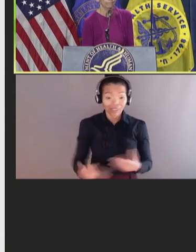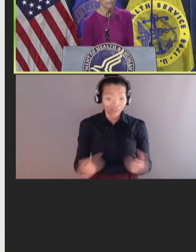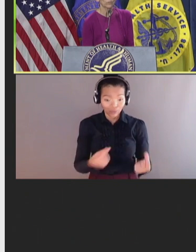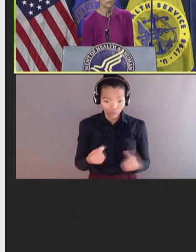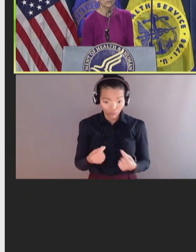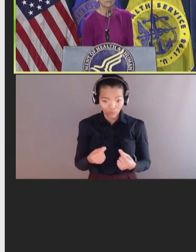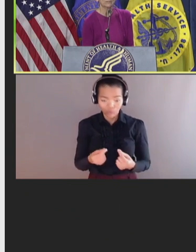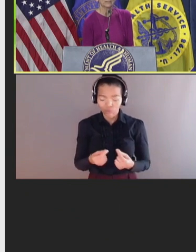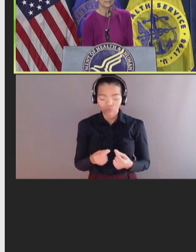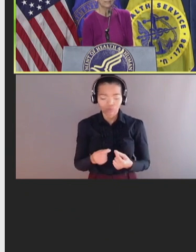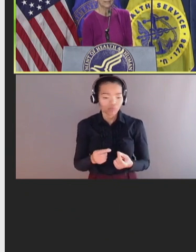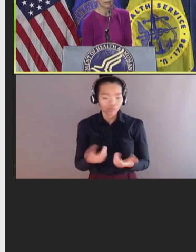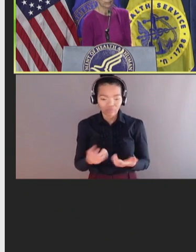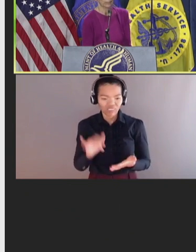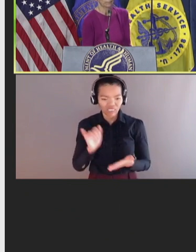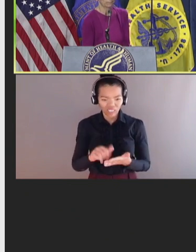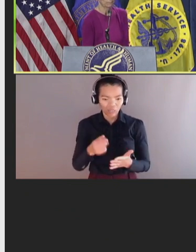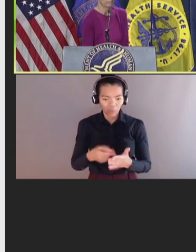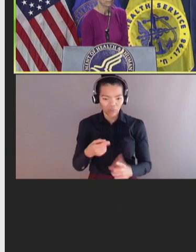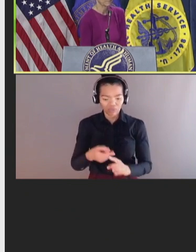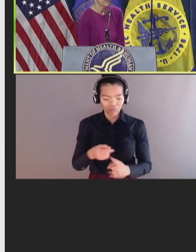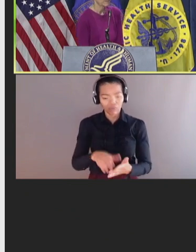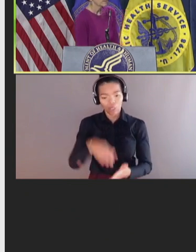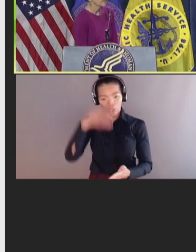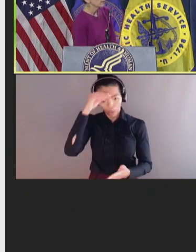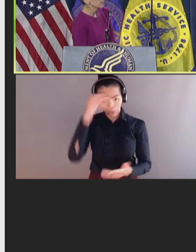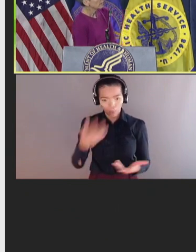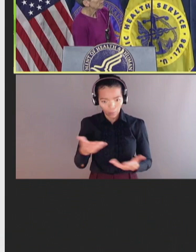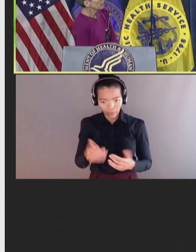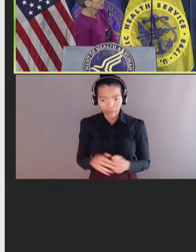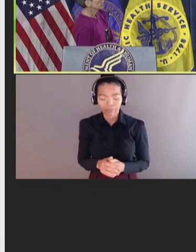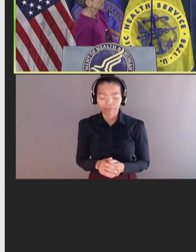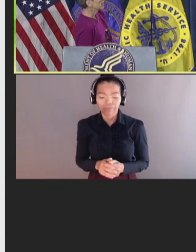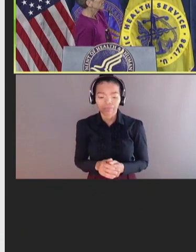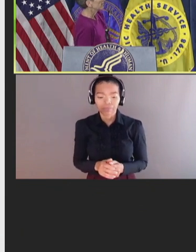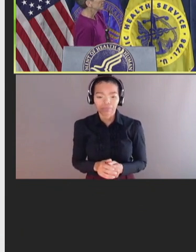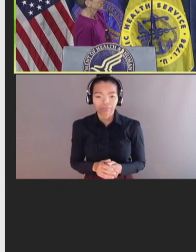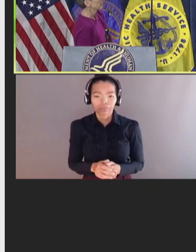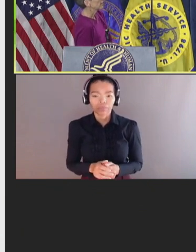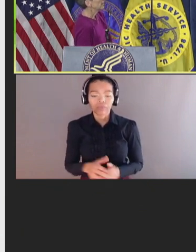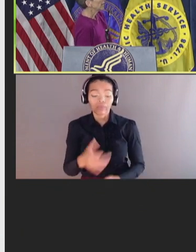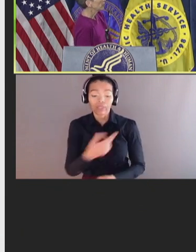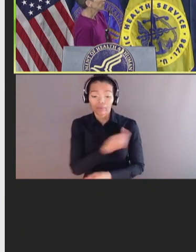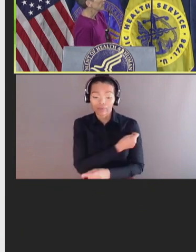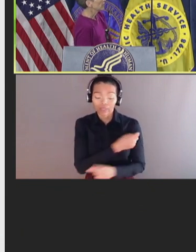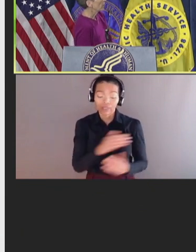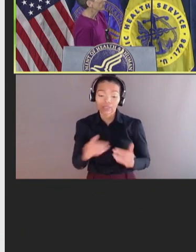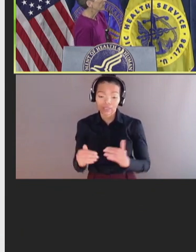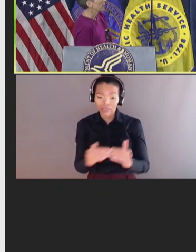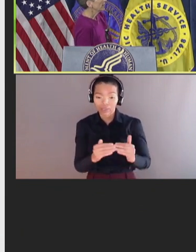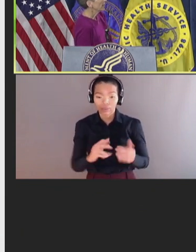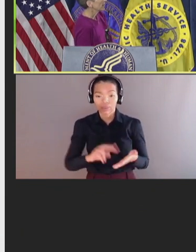So, what is vaccine equity? This definition is vaccine equity is about providing access